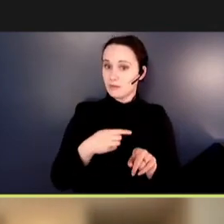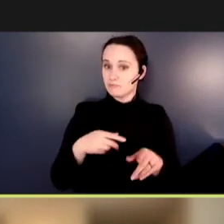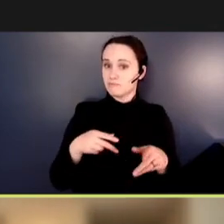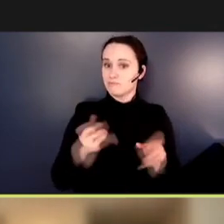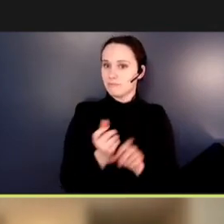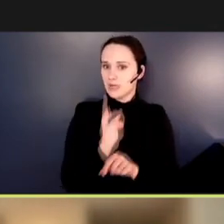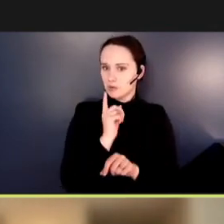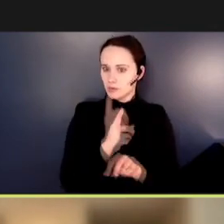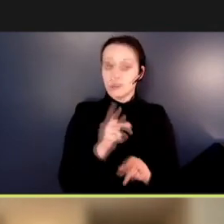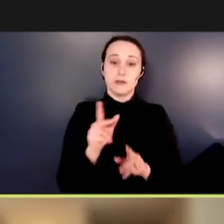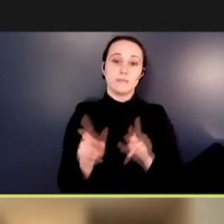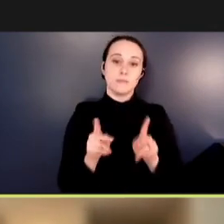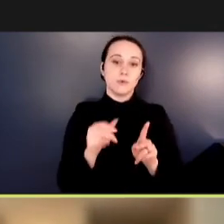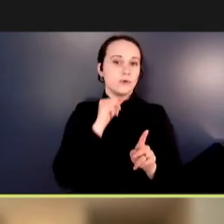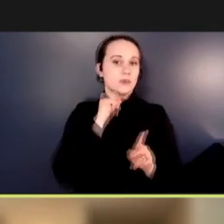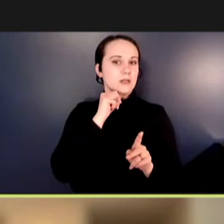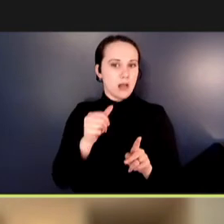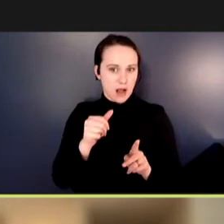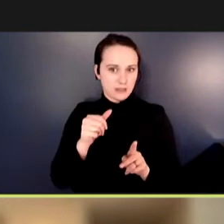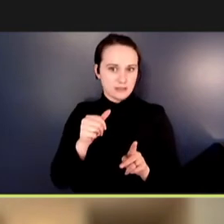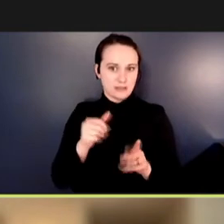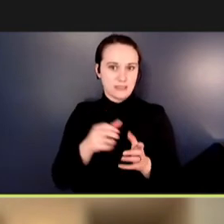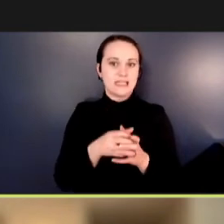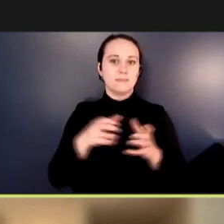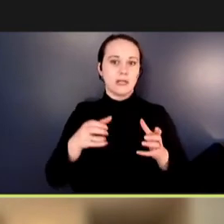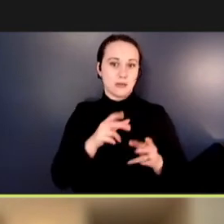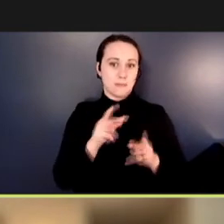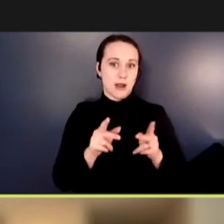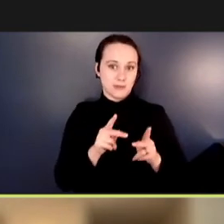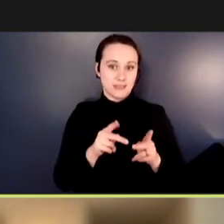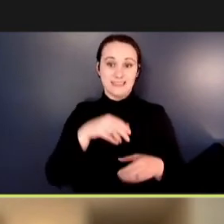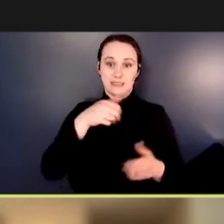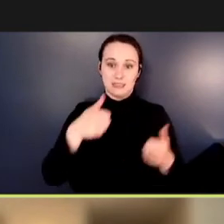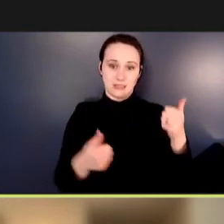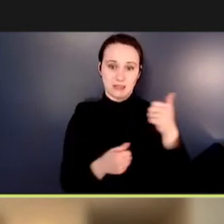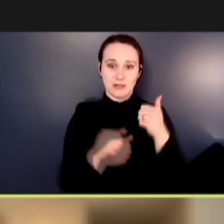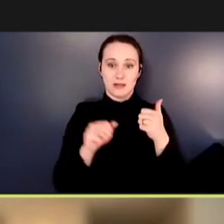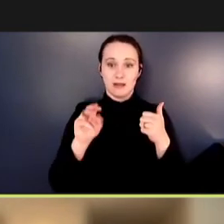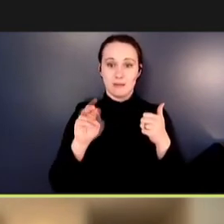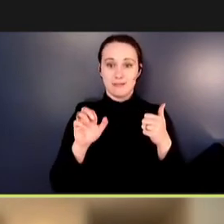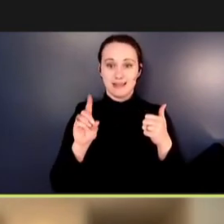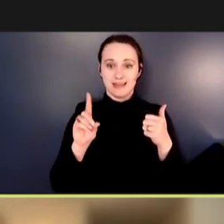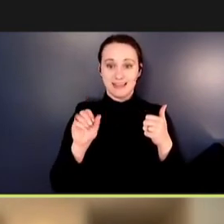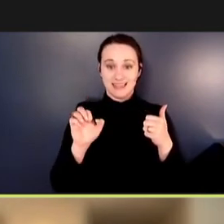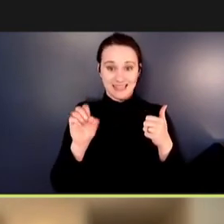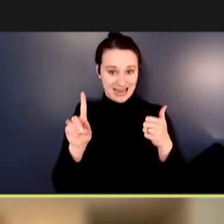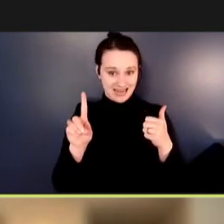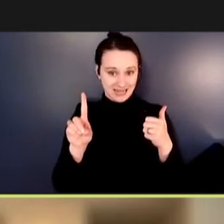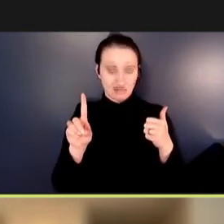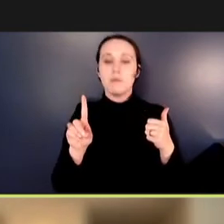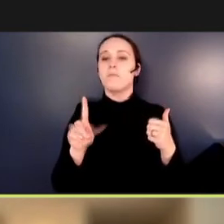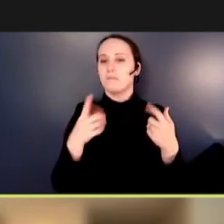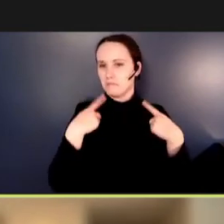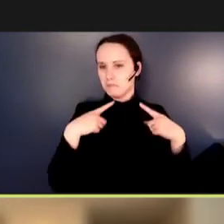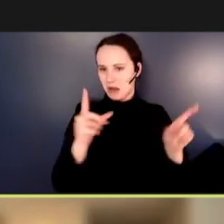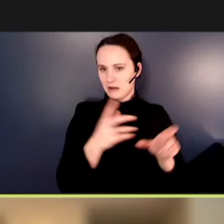non-expansion population in Medicaid were able to get vaccines without cost sharing.